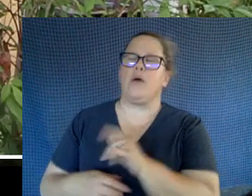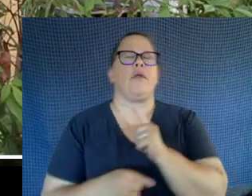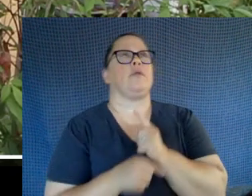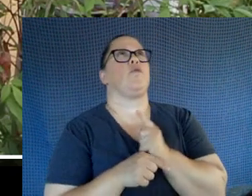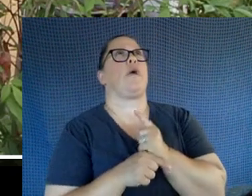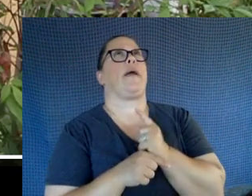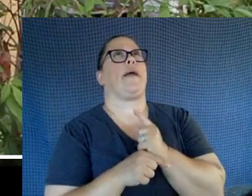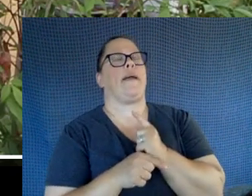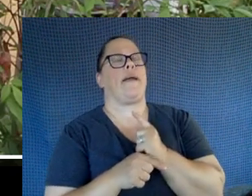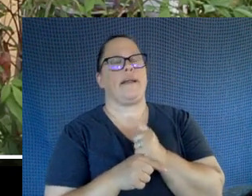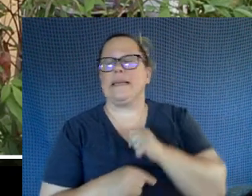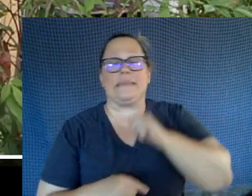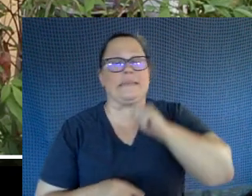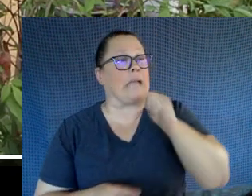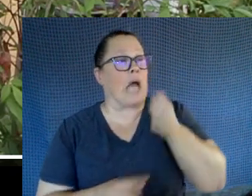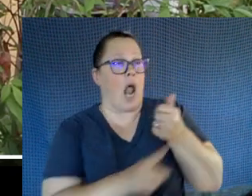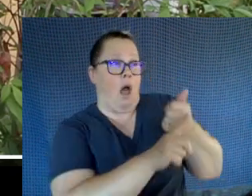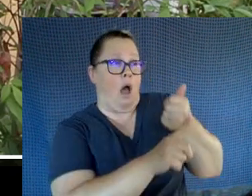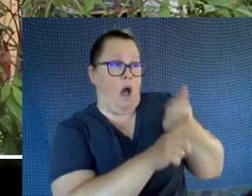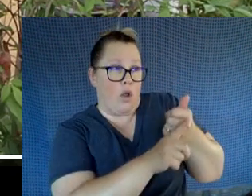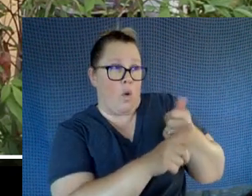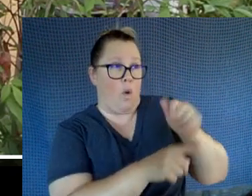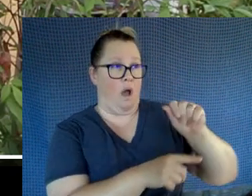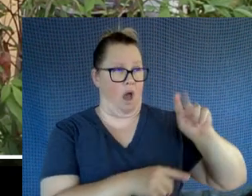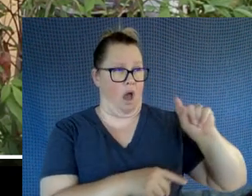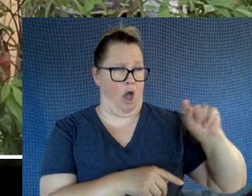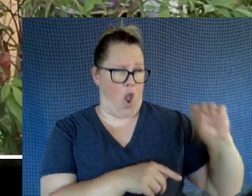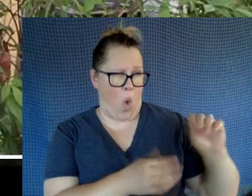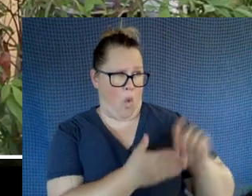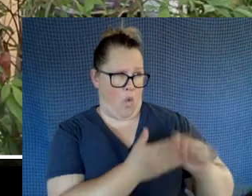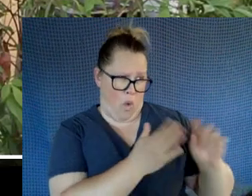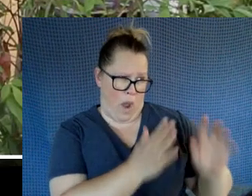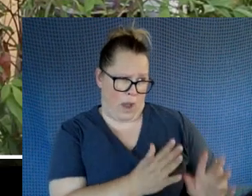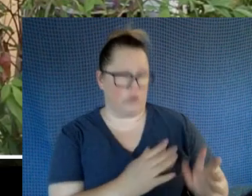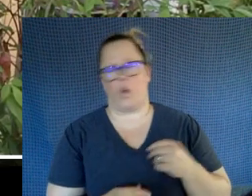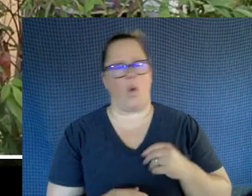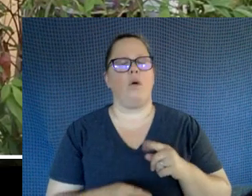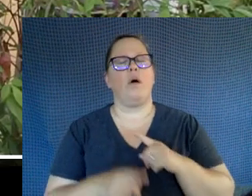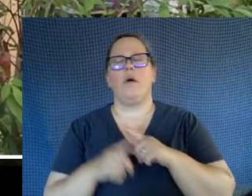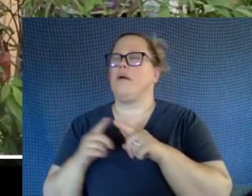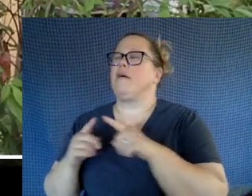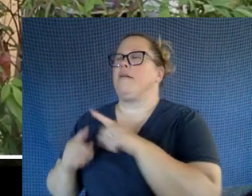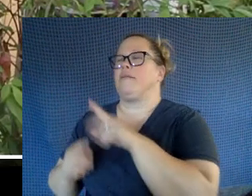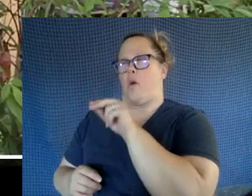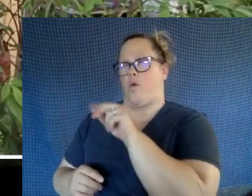right he didn't write it himself. Jan Greenberg did she wrote it and so it was being the